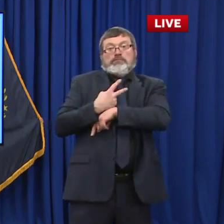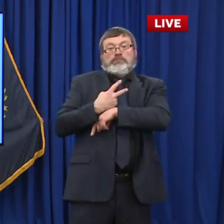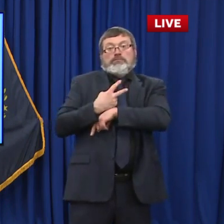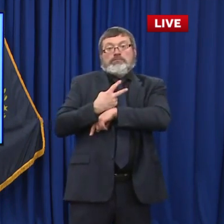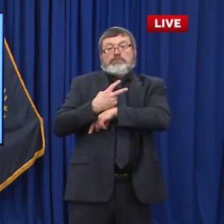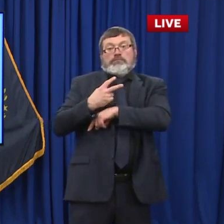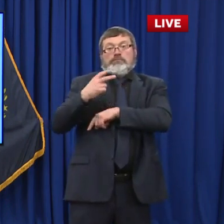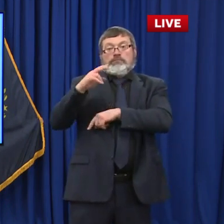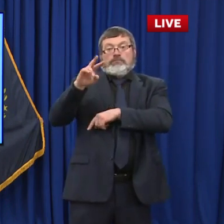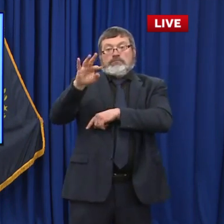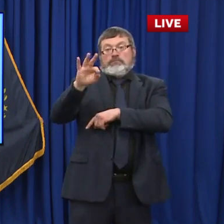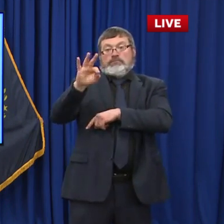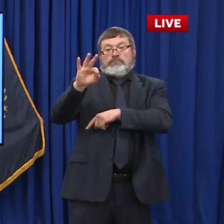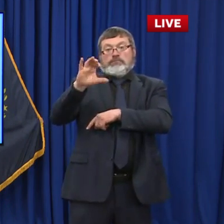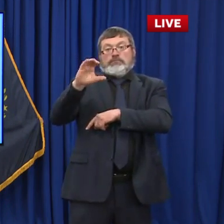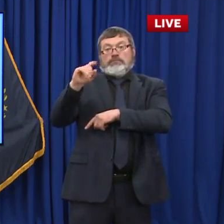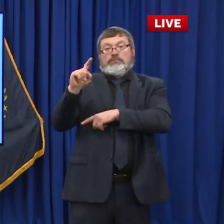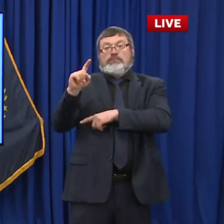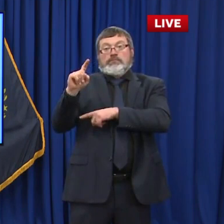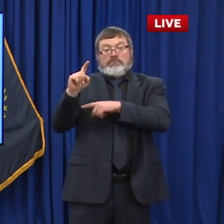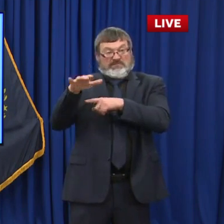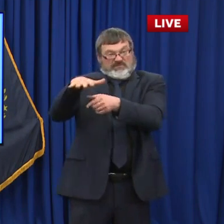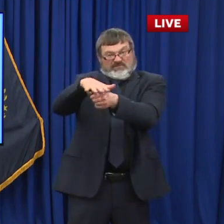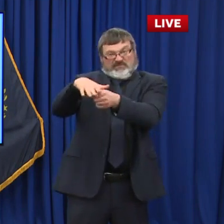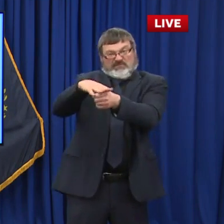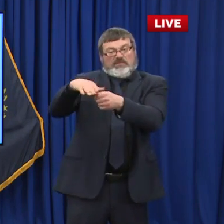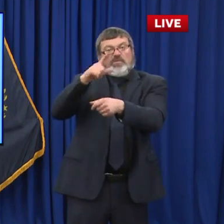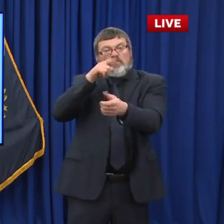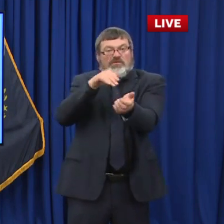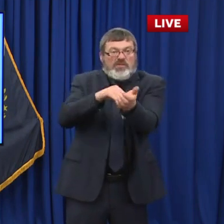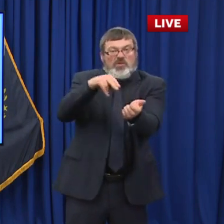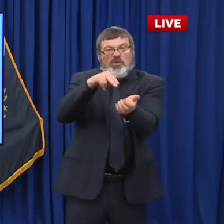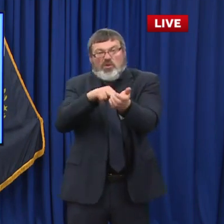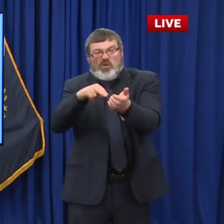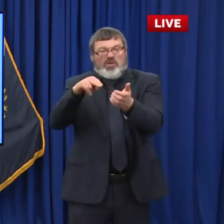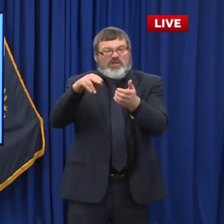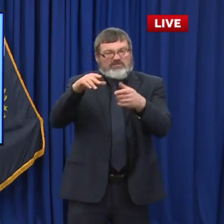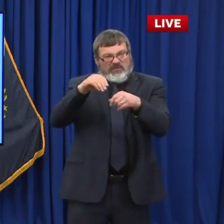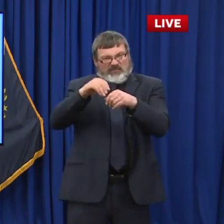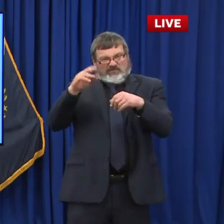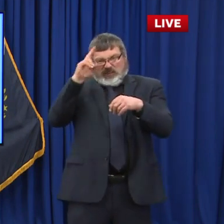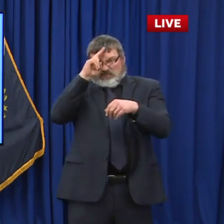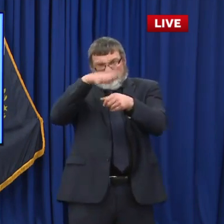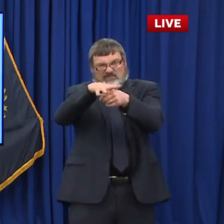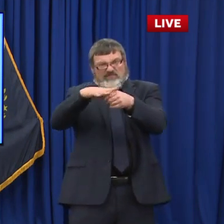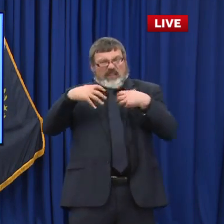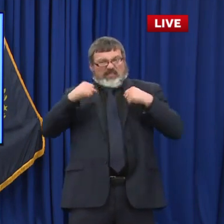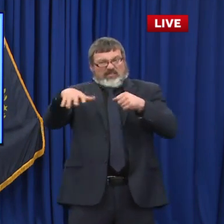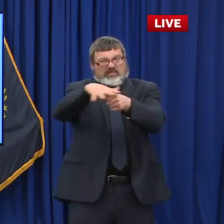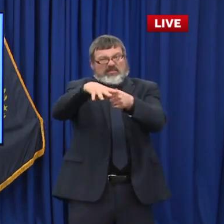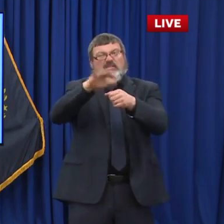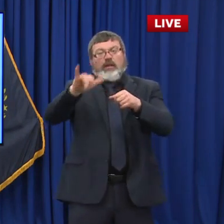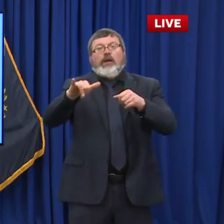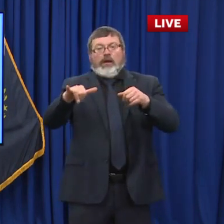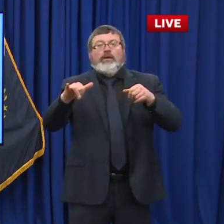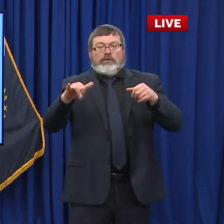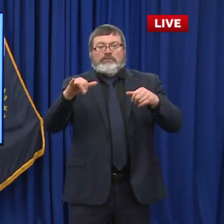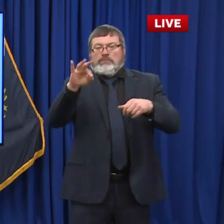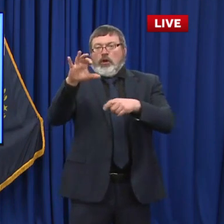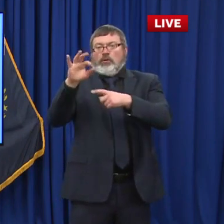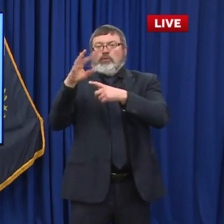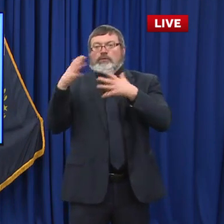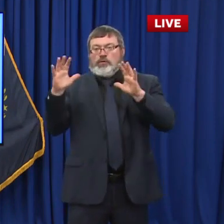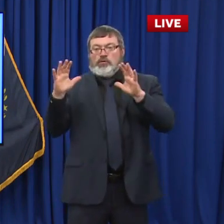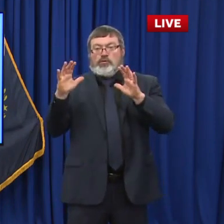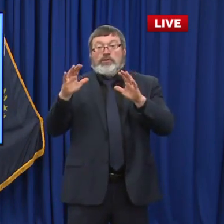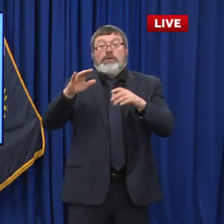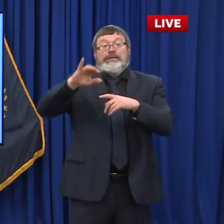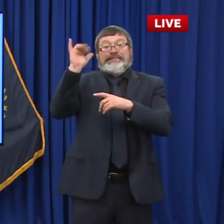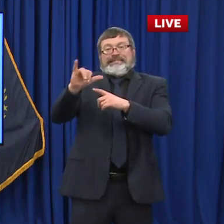IN THE LAST TWO DAYS, THERE HAVE BEEN 901 FRONTLINE HEALTH WORKERS VACCINATED TO PROTECT THEM AGAINST COVID-19.